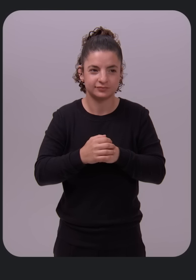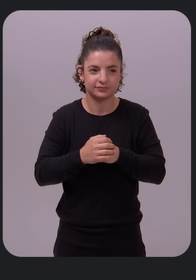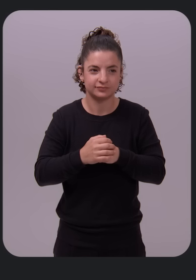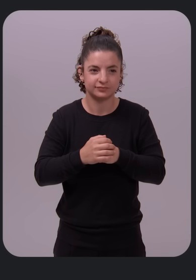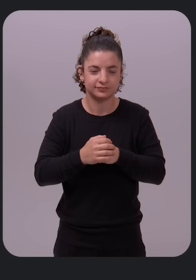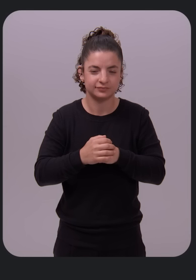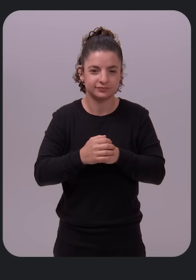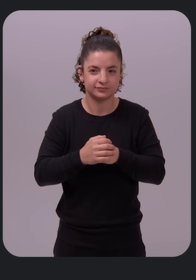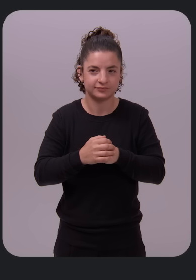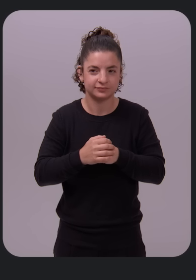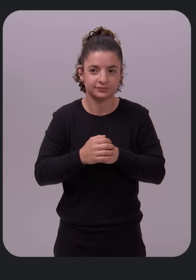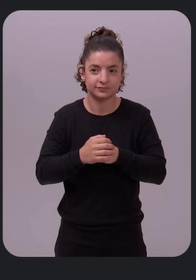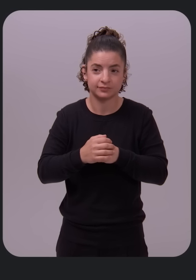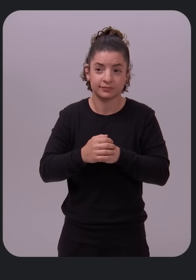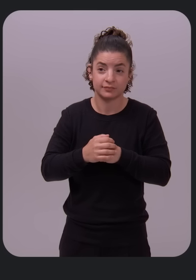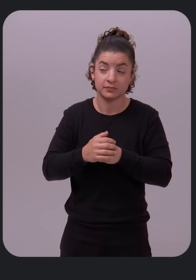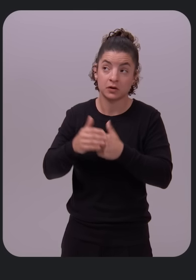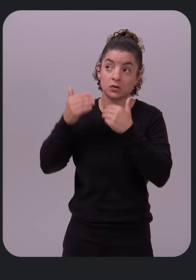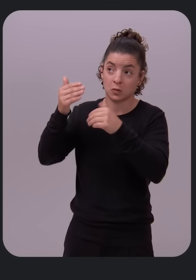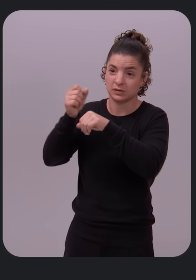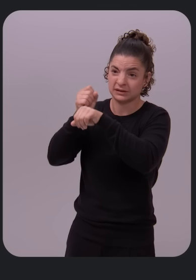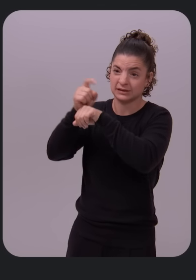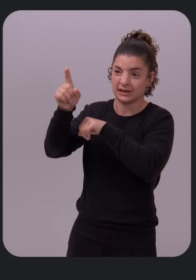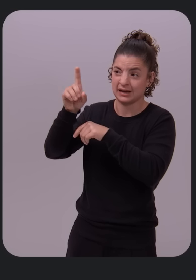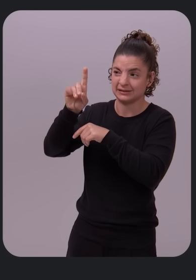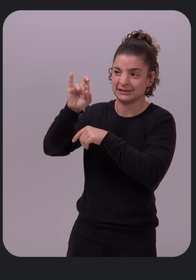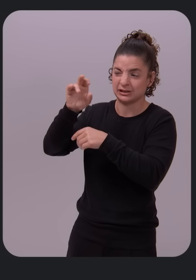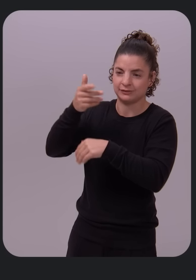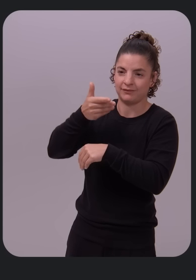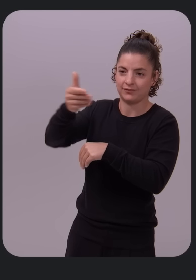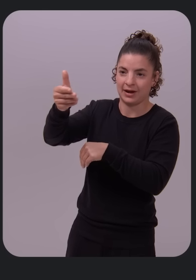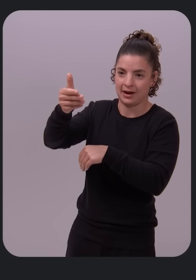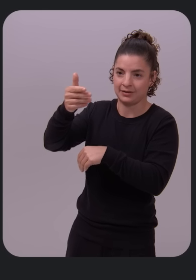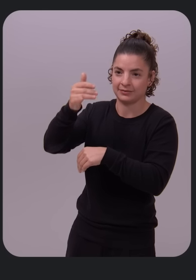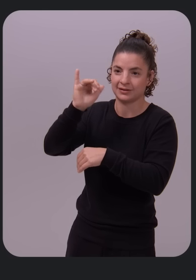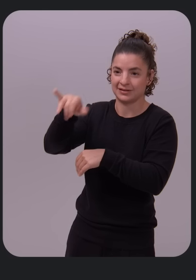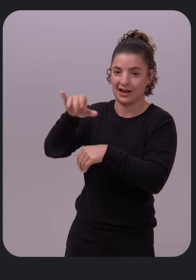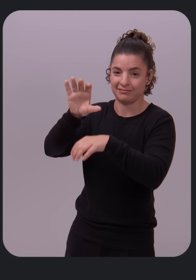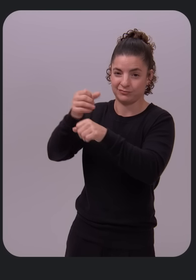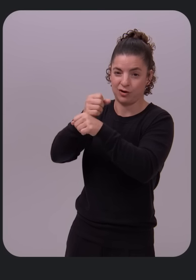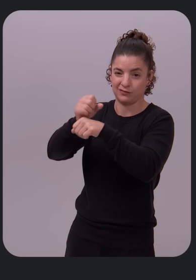Go ahead and send Dieter an invite for that cafe, to get coffee at 3:00 PM today.